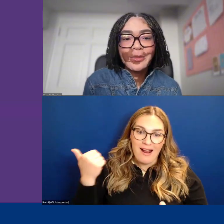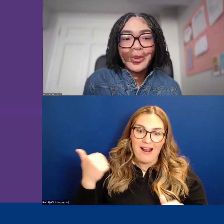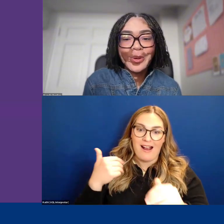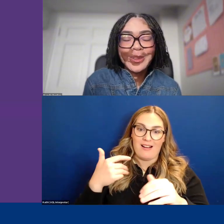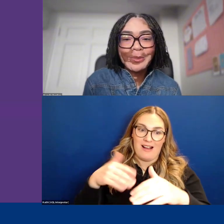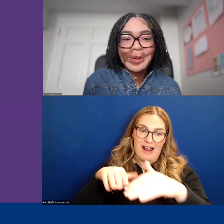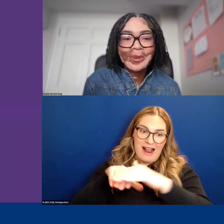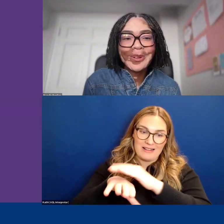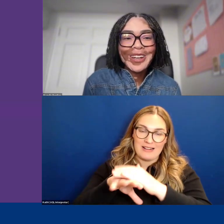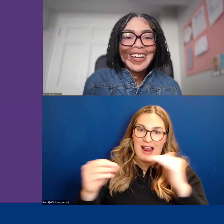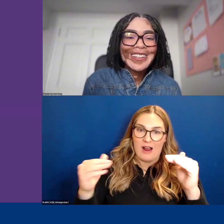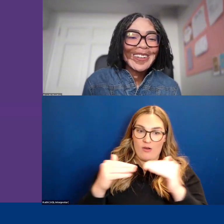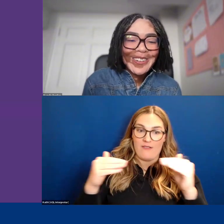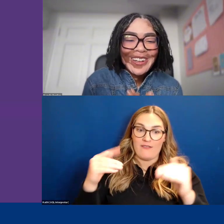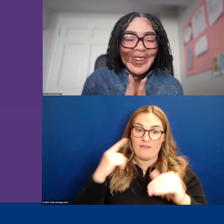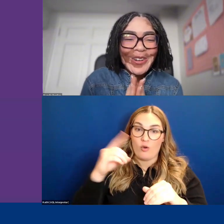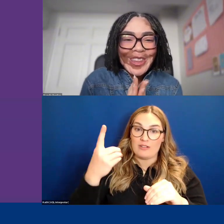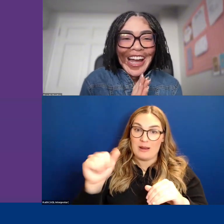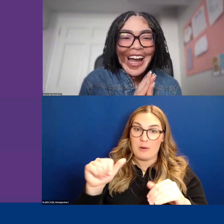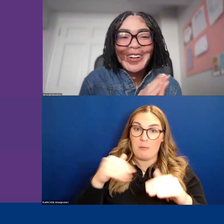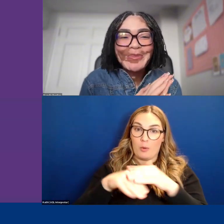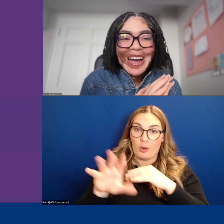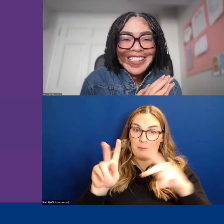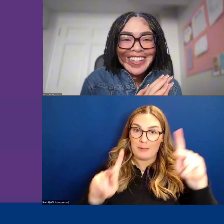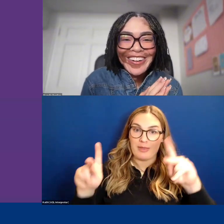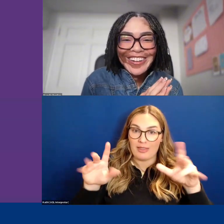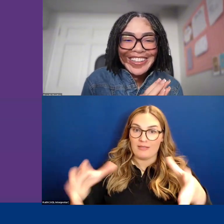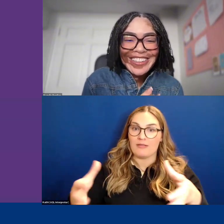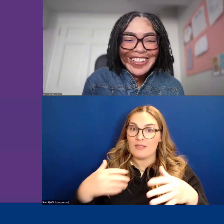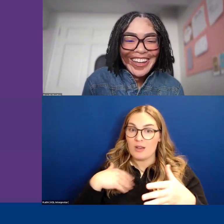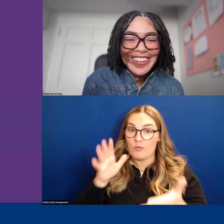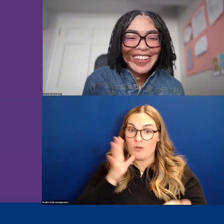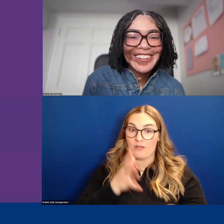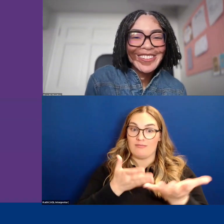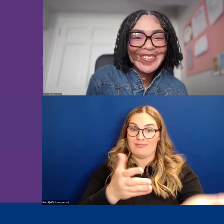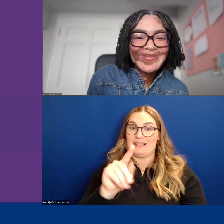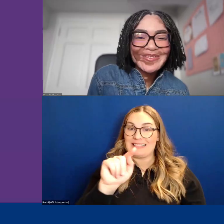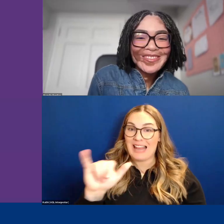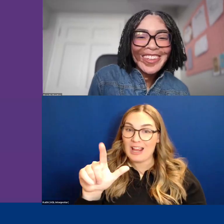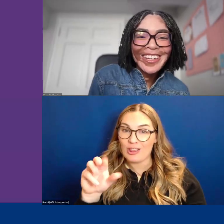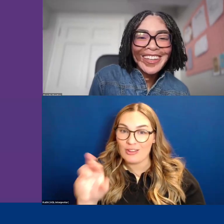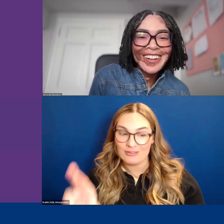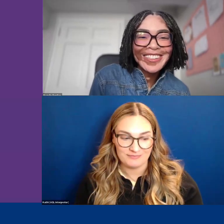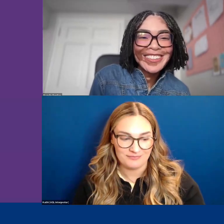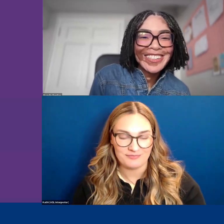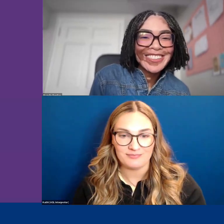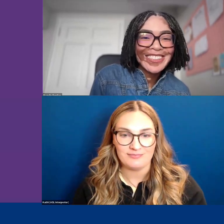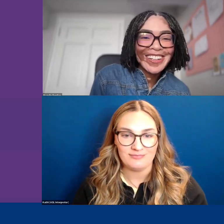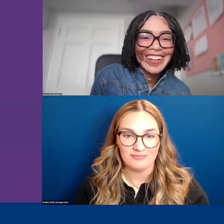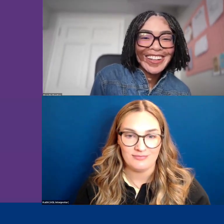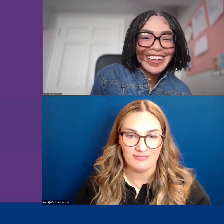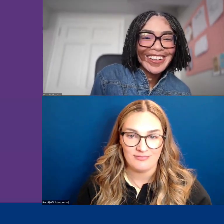disabled birthing people And so with that, I will pass it on to Taylor and get our discussion started.